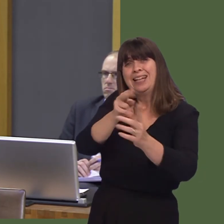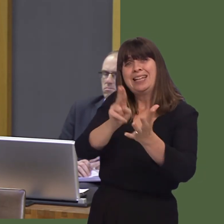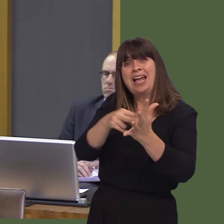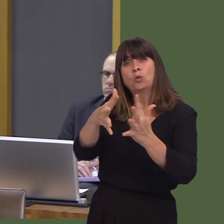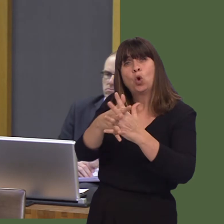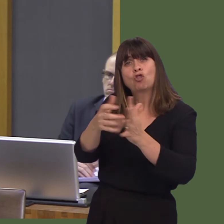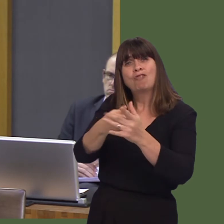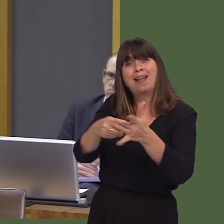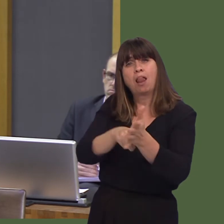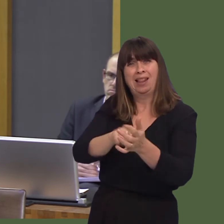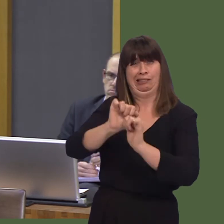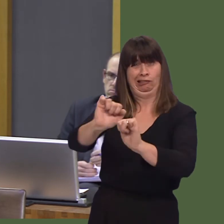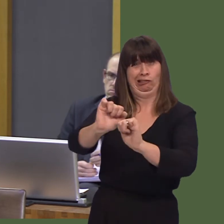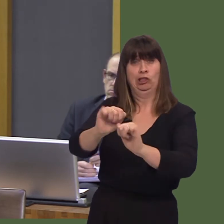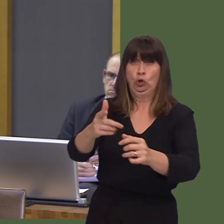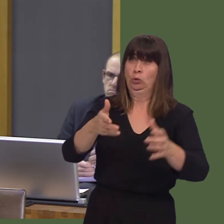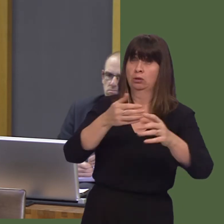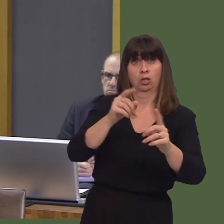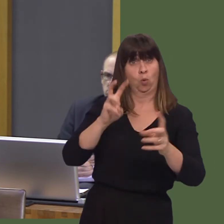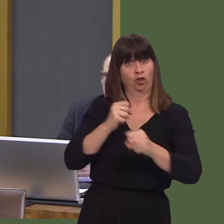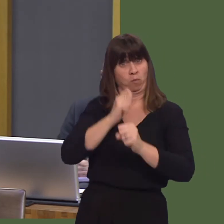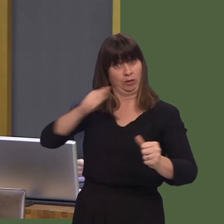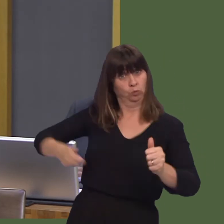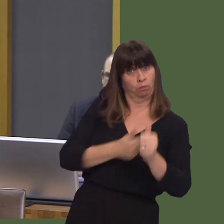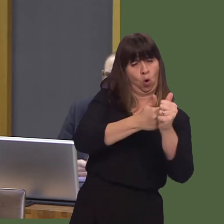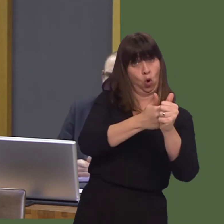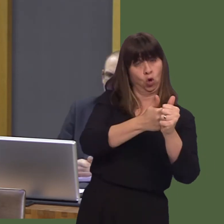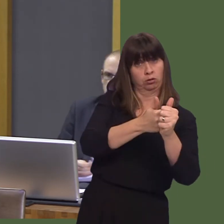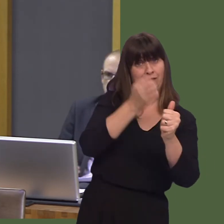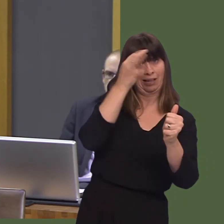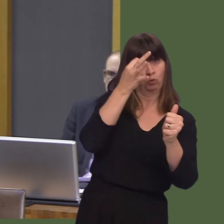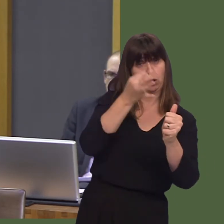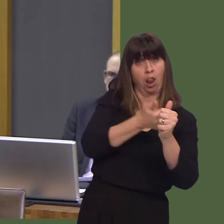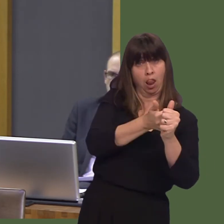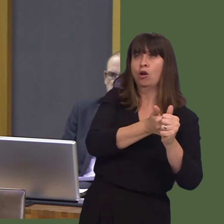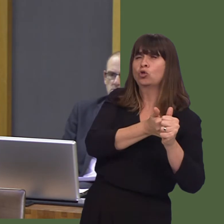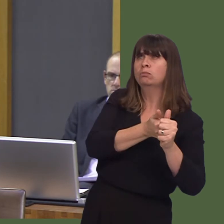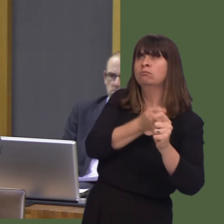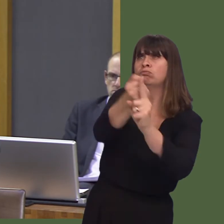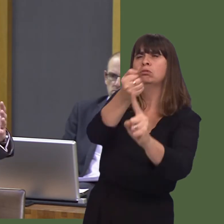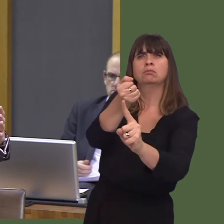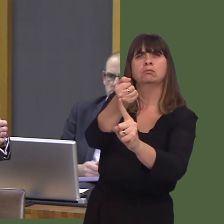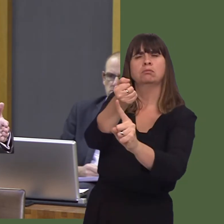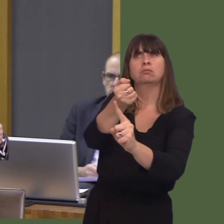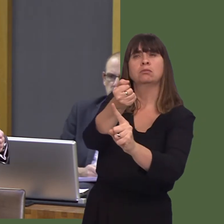appropriate to carry rail in future, and also to support the council in doing research on